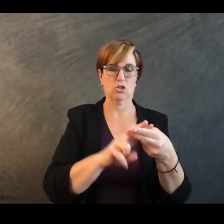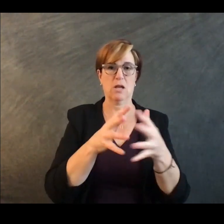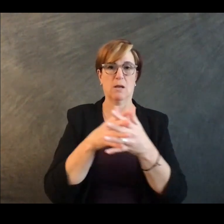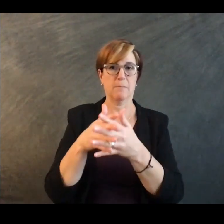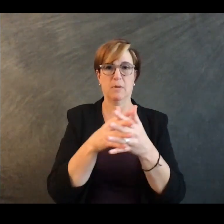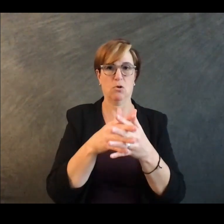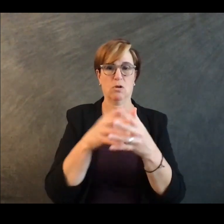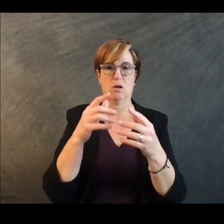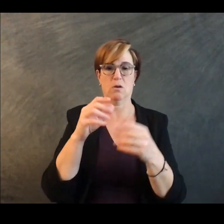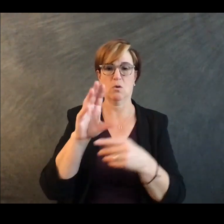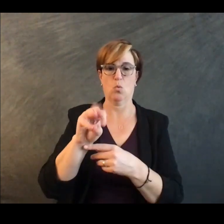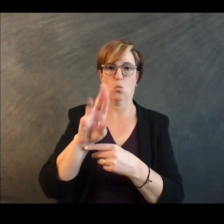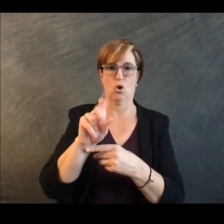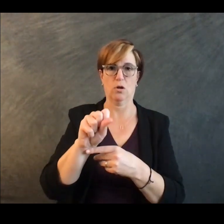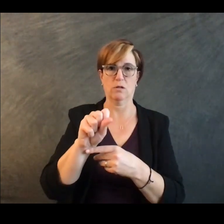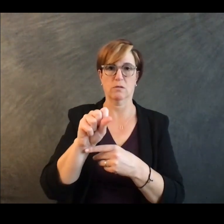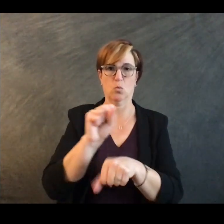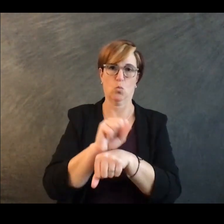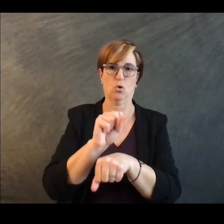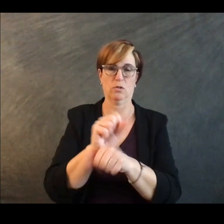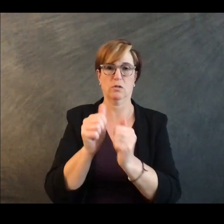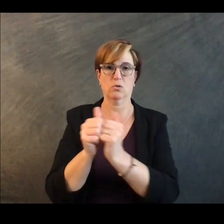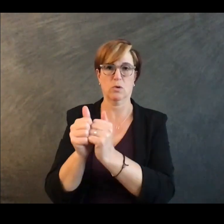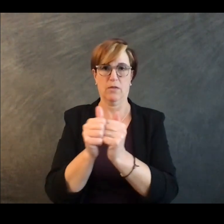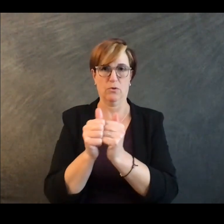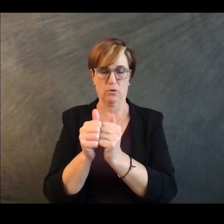this ordeal in a fashion that nobody would have ever thought possible it's